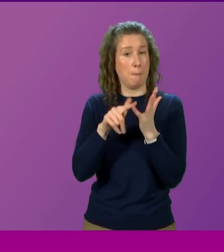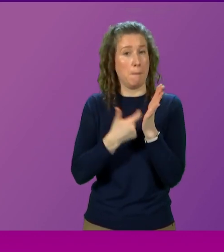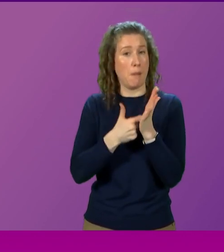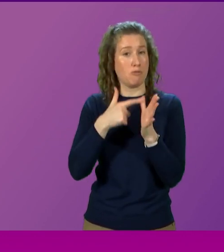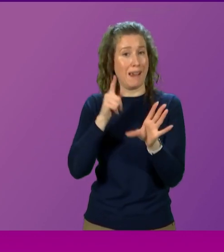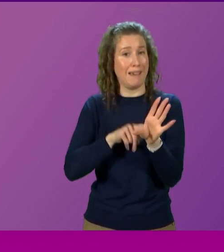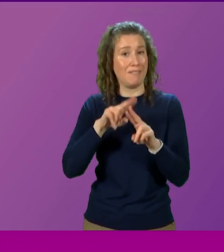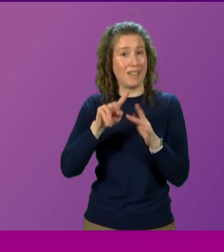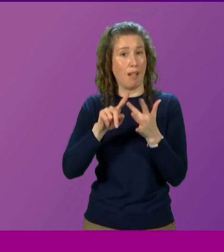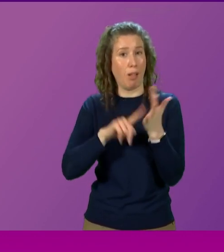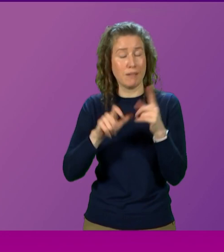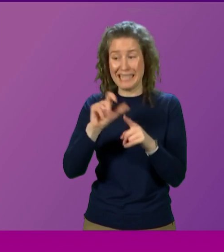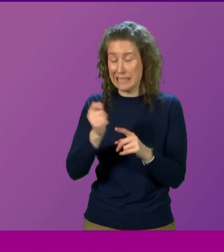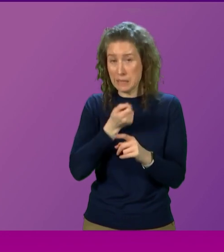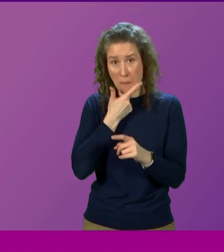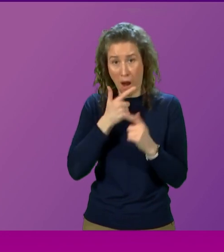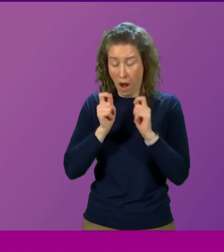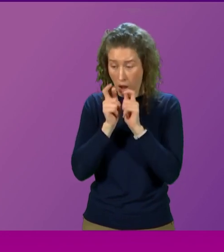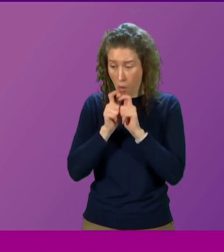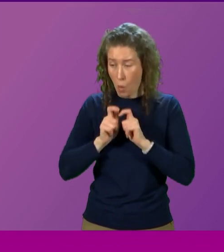His smile lit up the room.